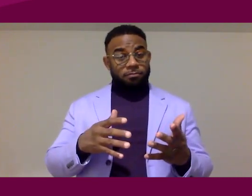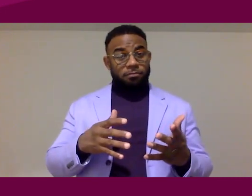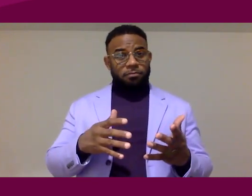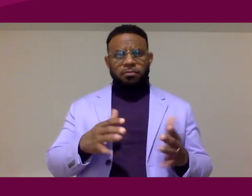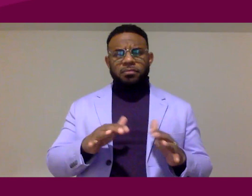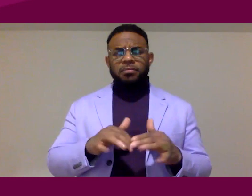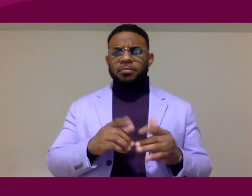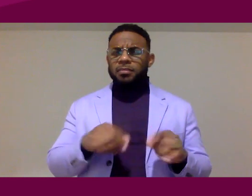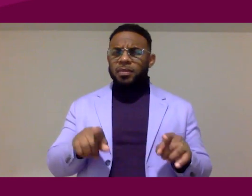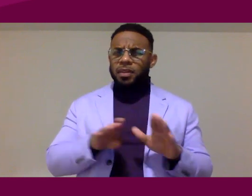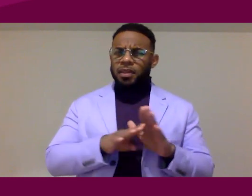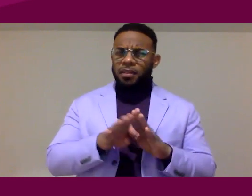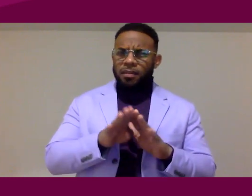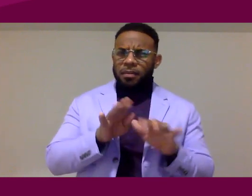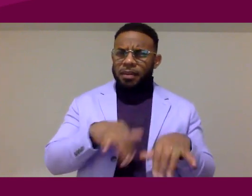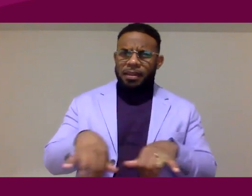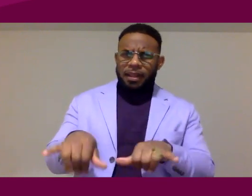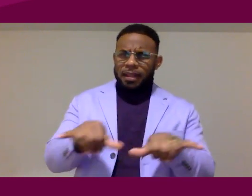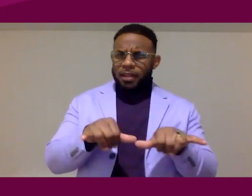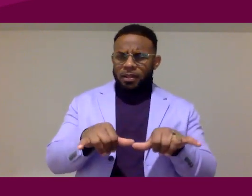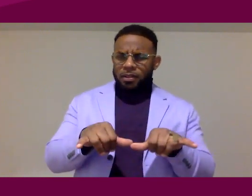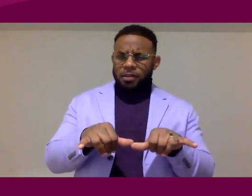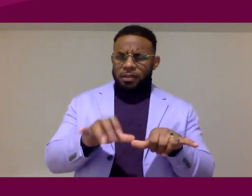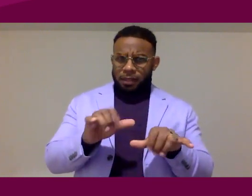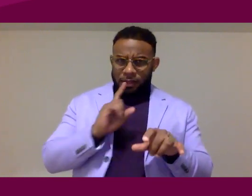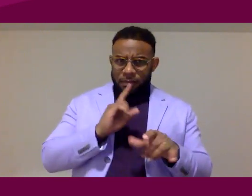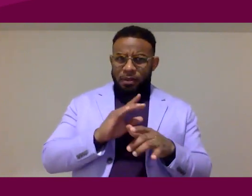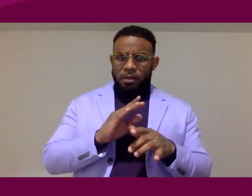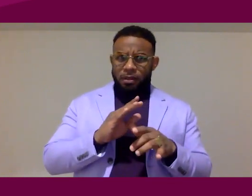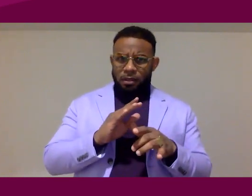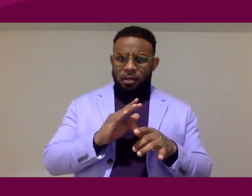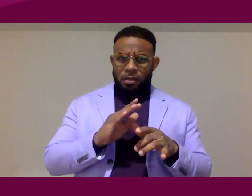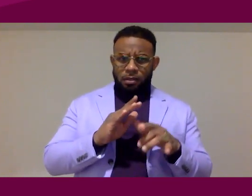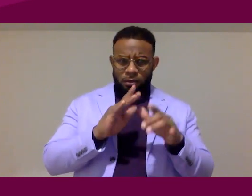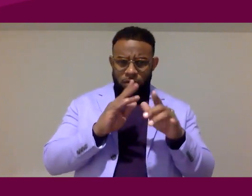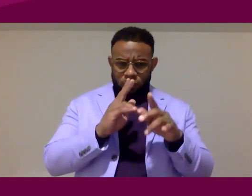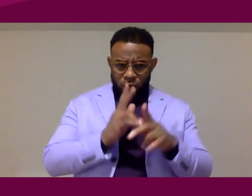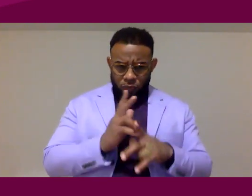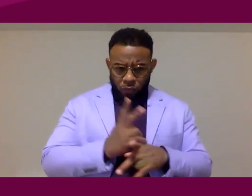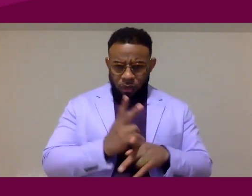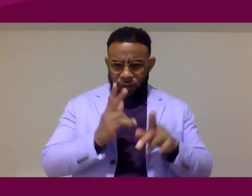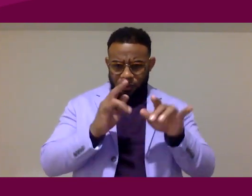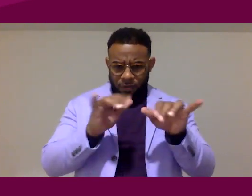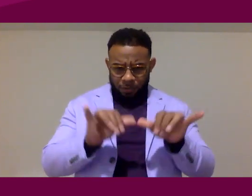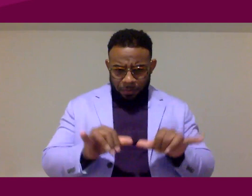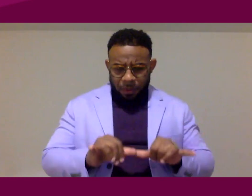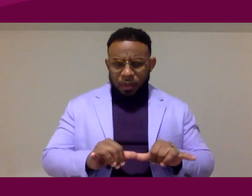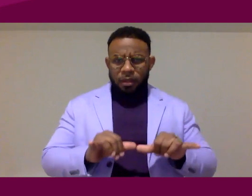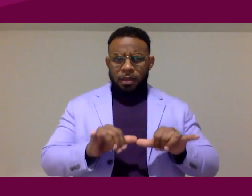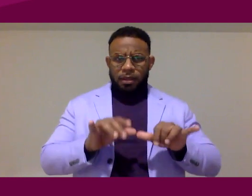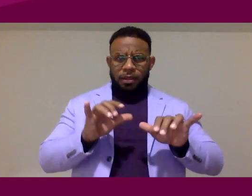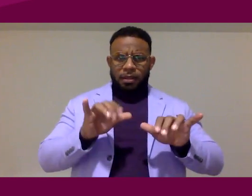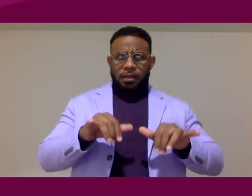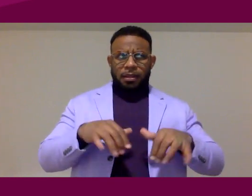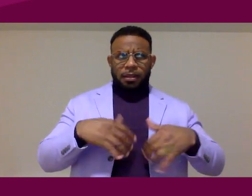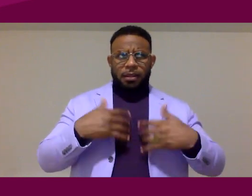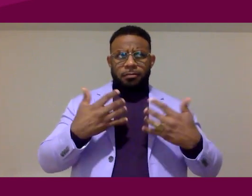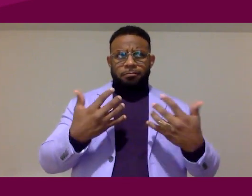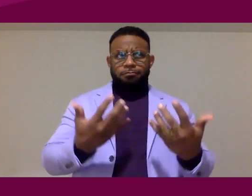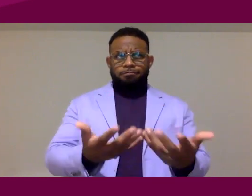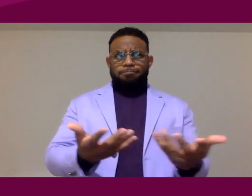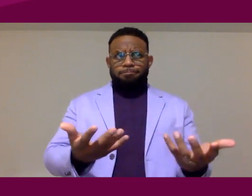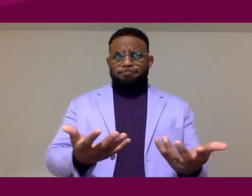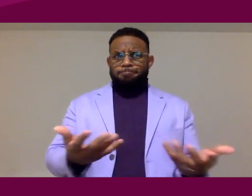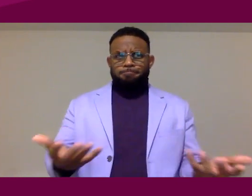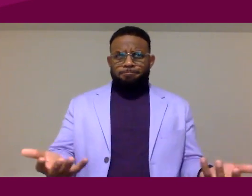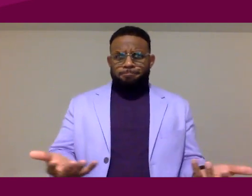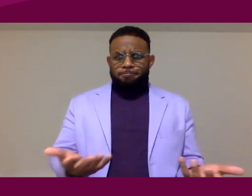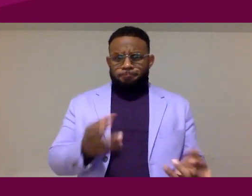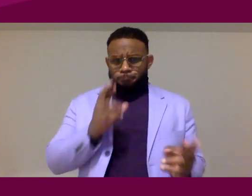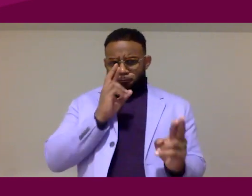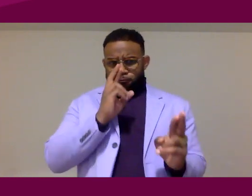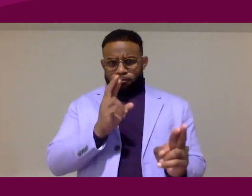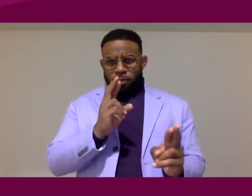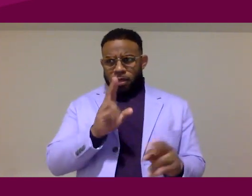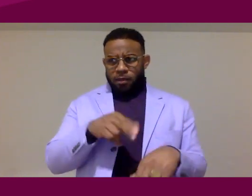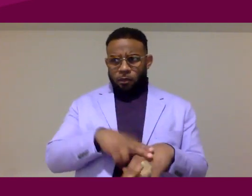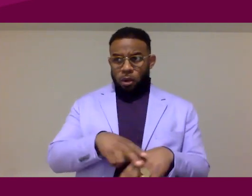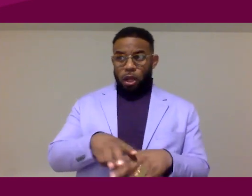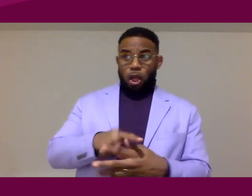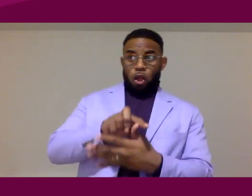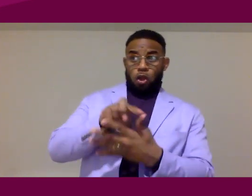And how do you develop standards that can be quantified and measured that respect those